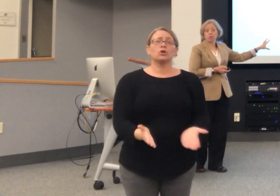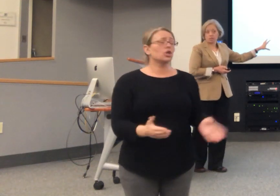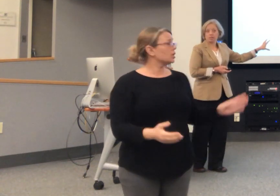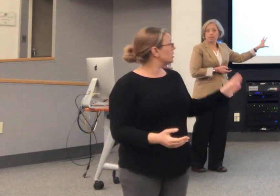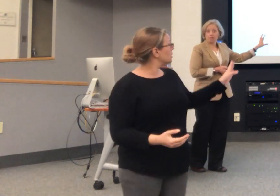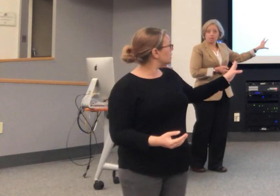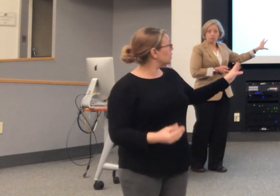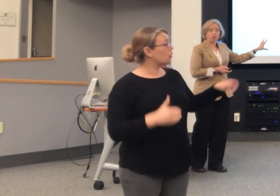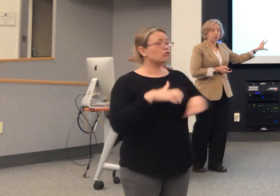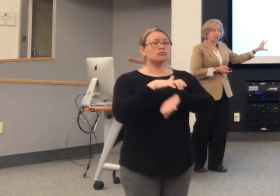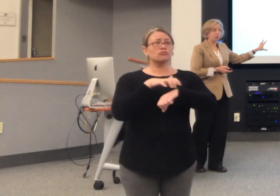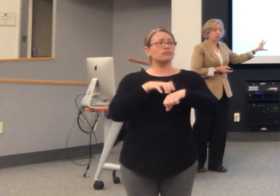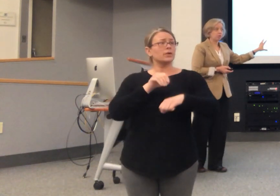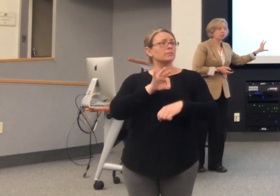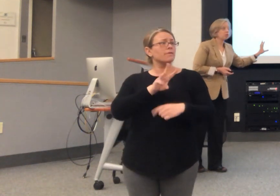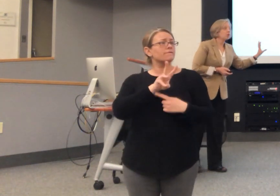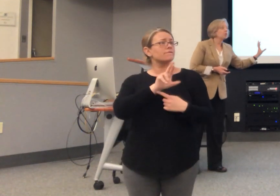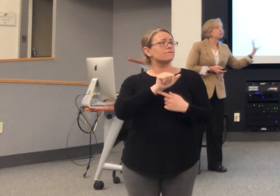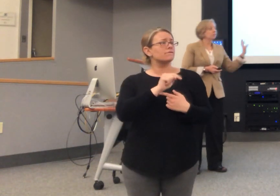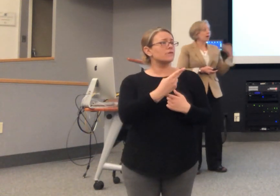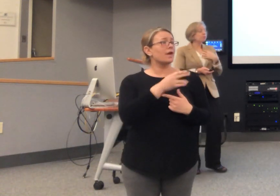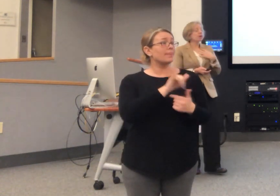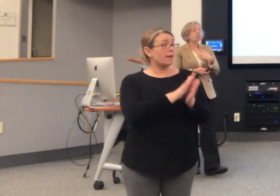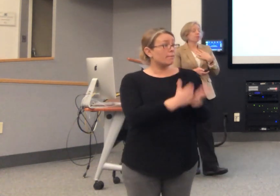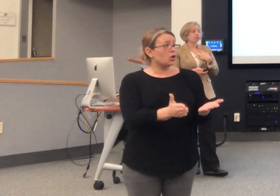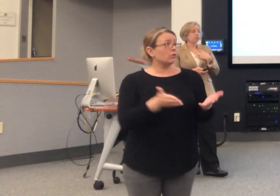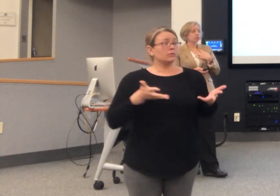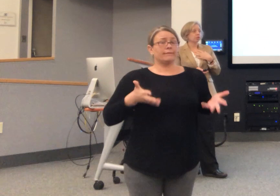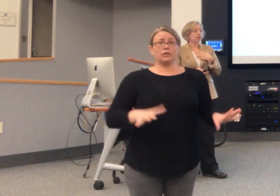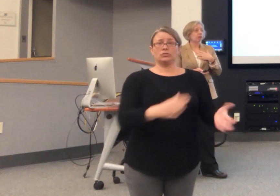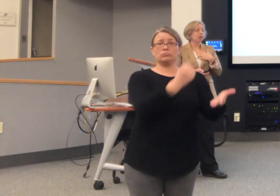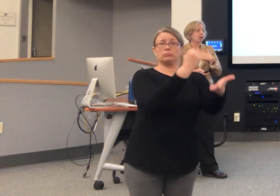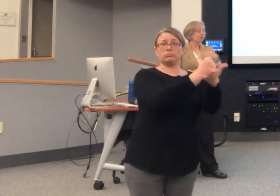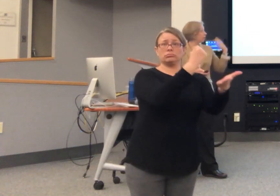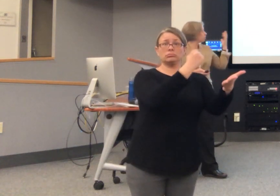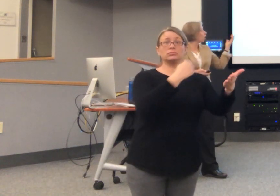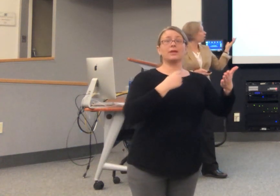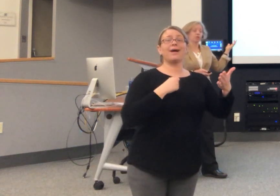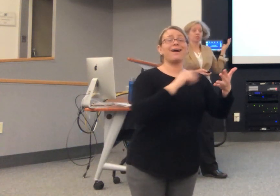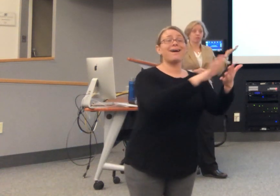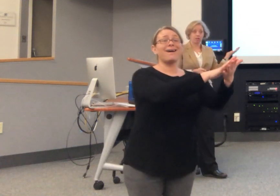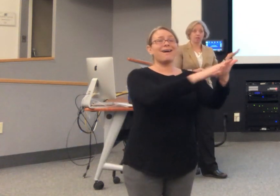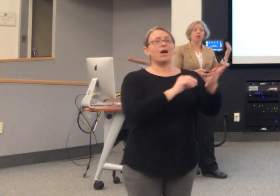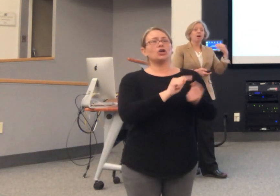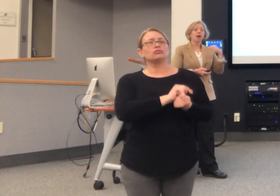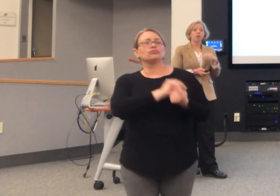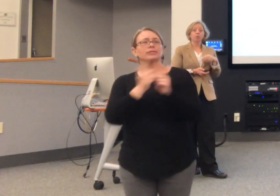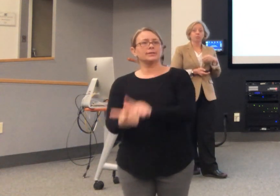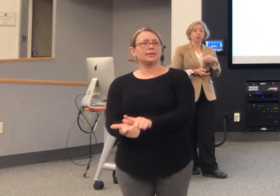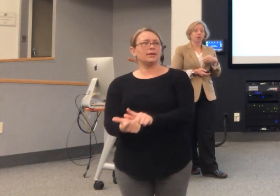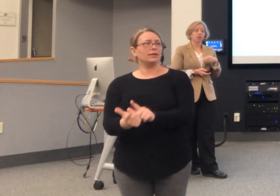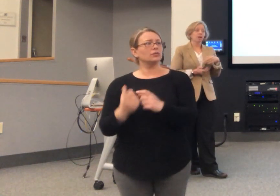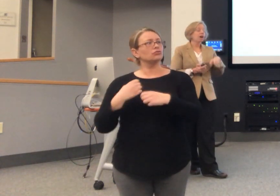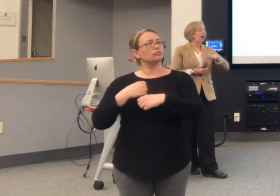to translate that into another language. So if I'm the copyright holder, if I'm the author, let's say, I wrote the book,